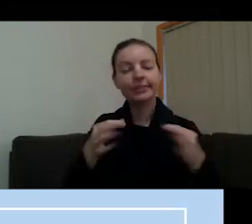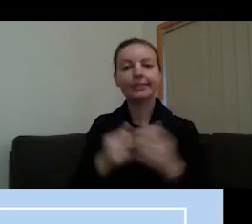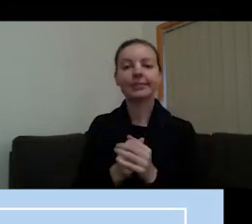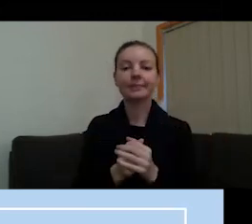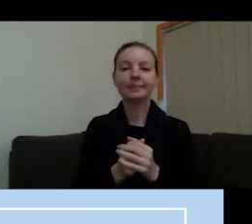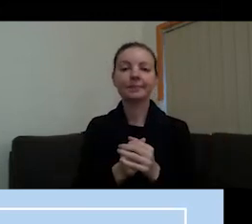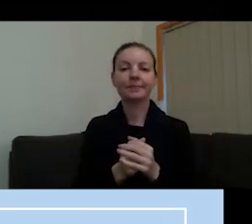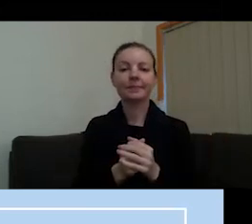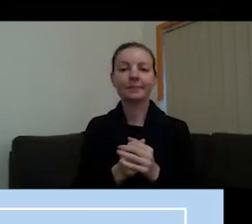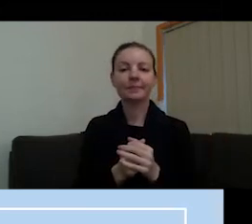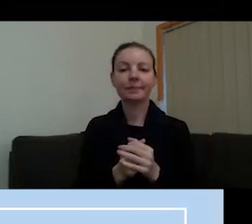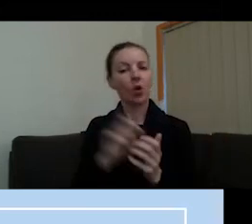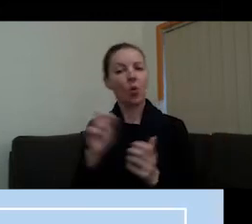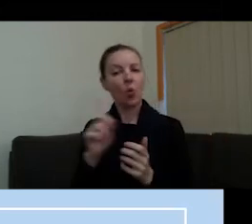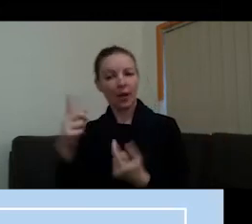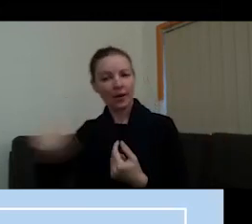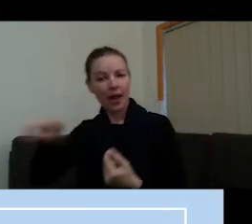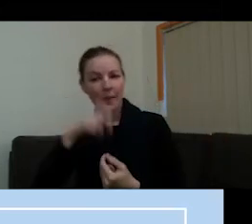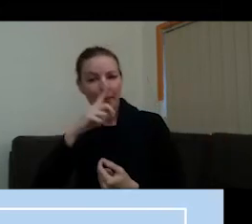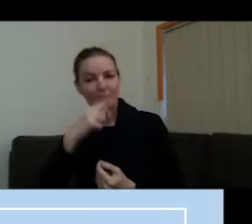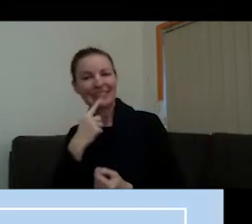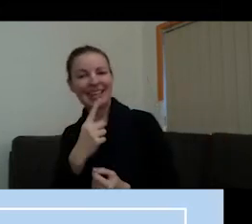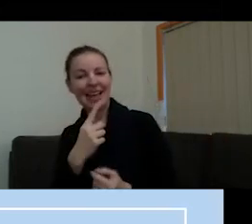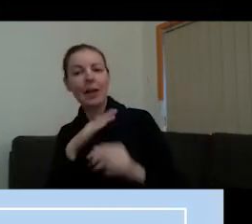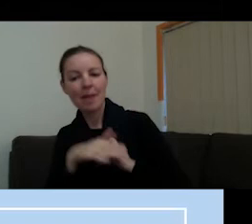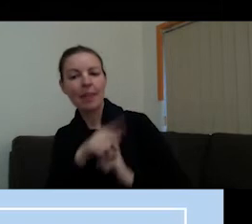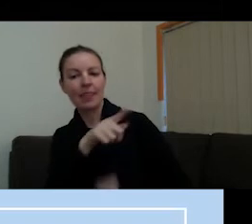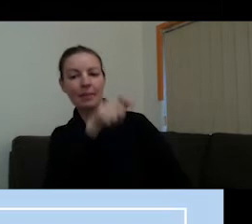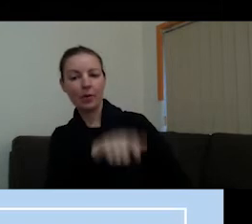say about the decisions that that person makes? What do people say